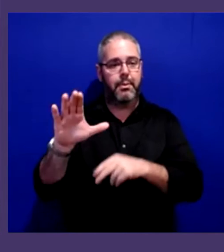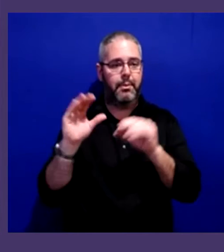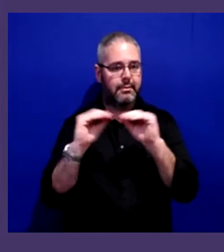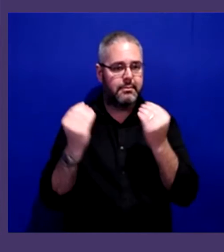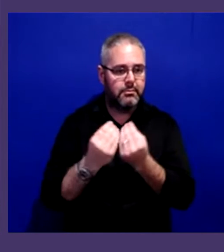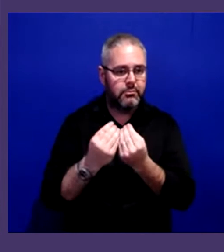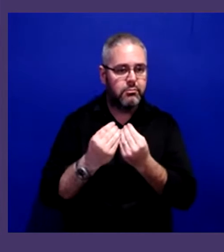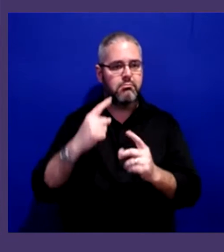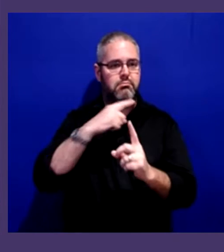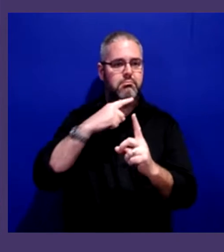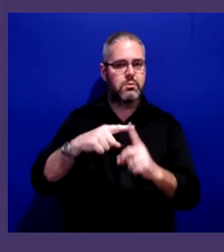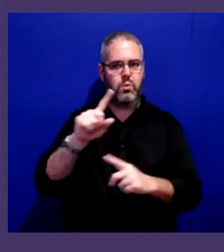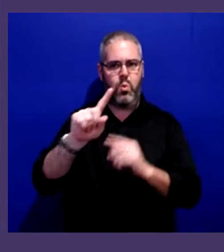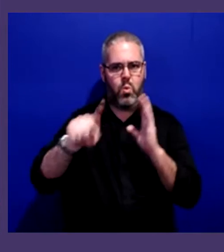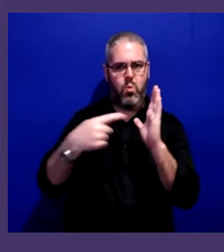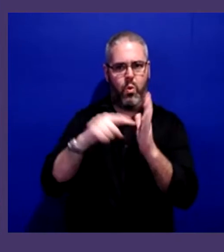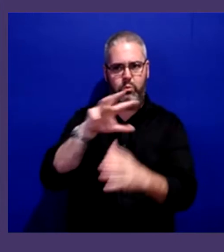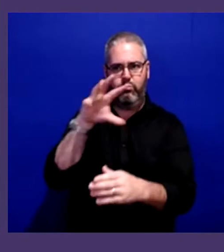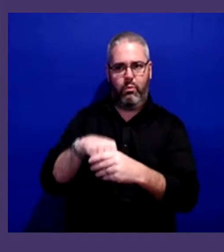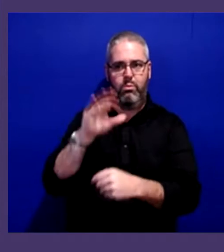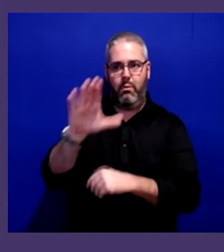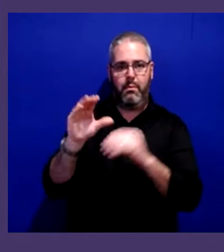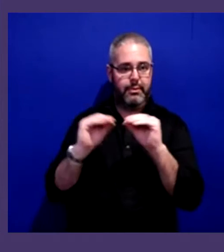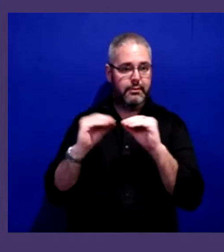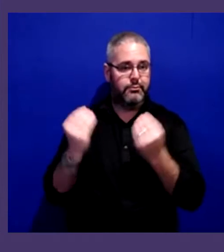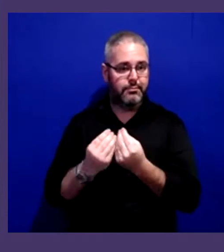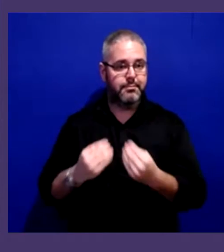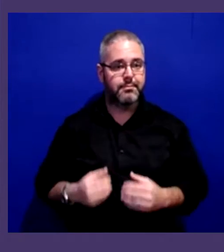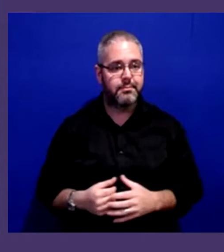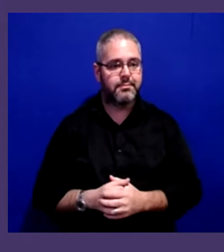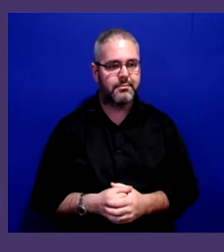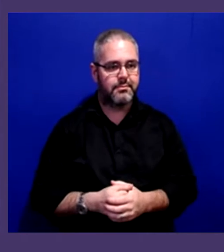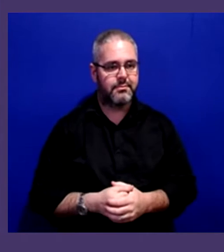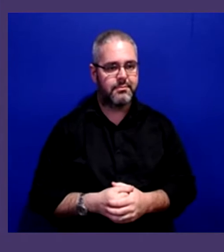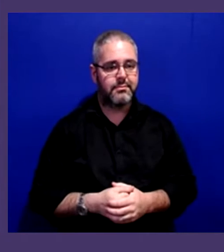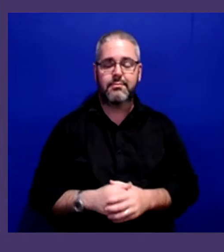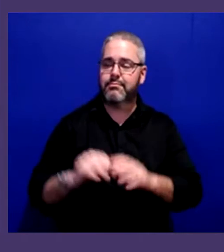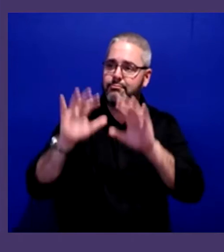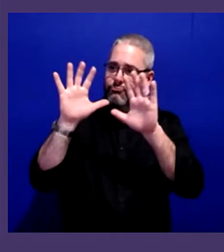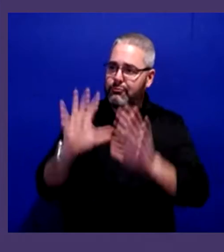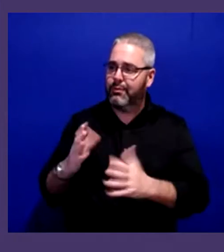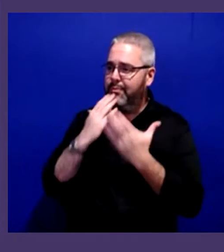within said organization. Heather Tartaglia: Thank you, Daryk. I will go first. Hi, everyone.